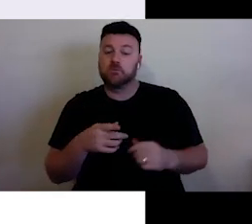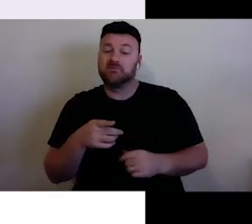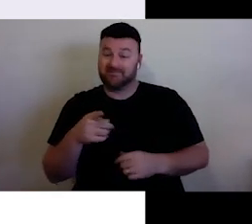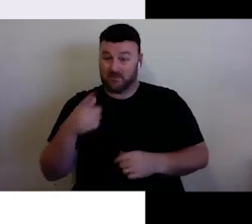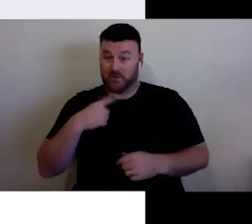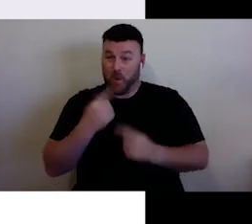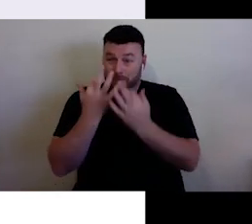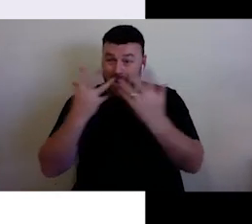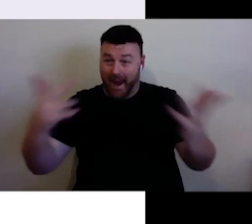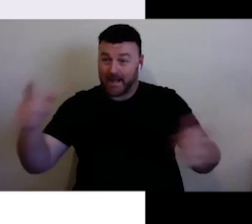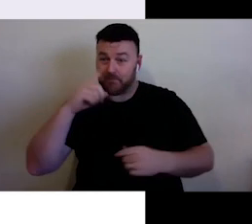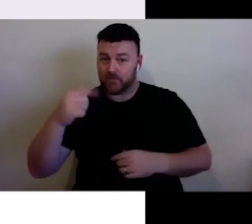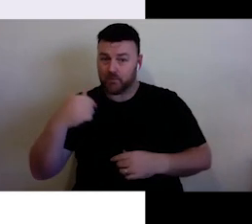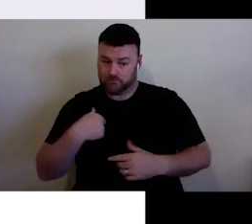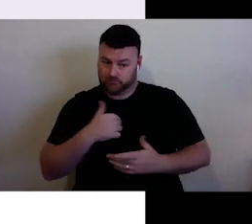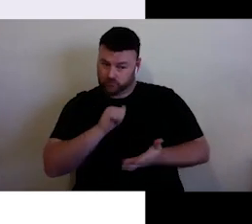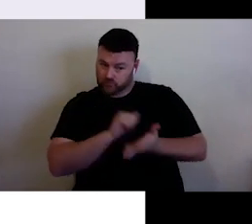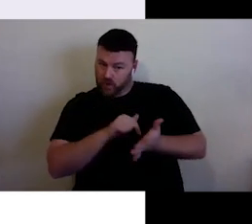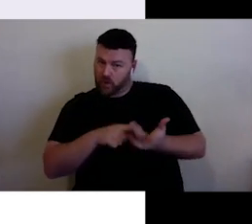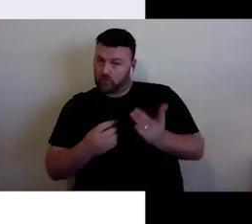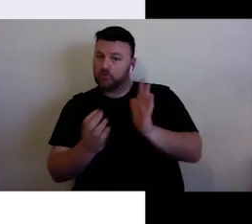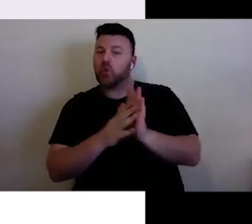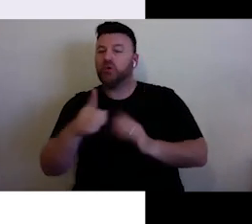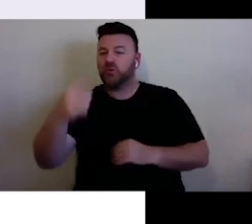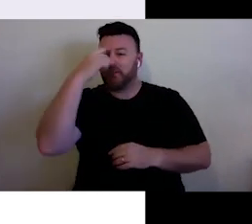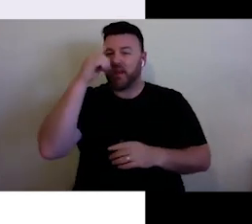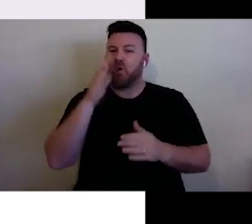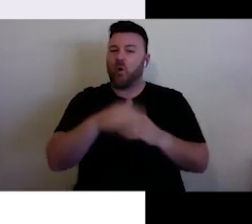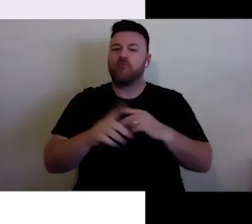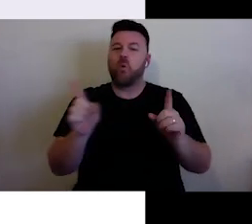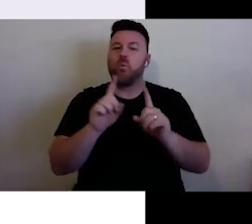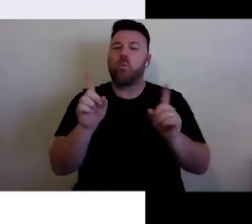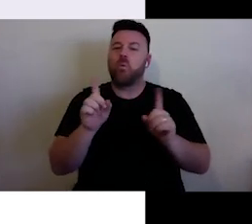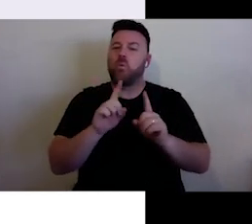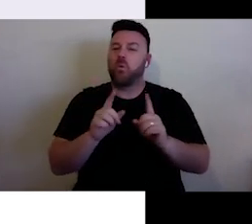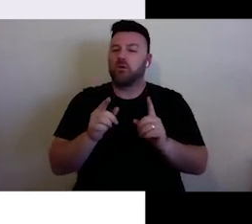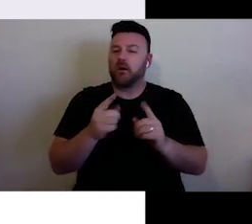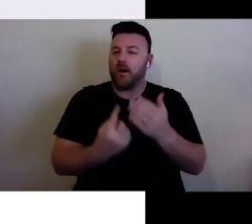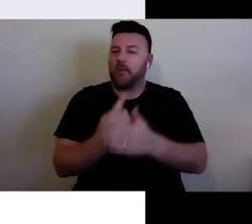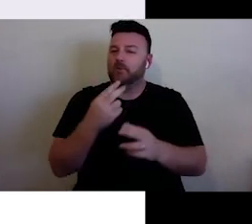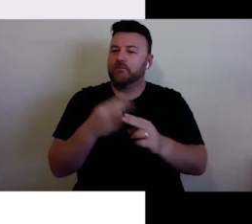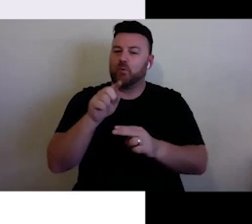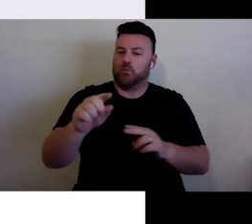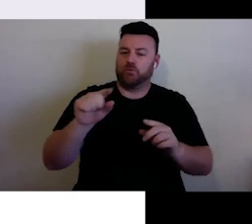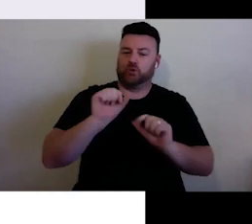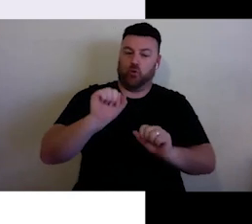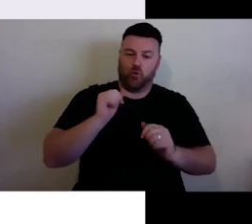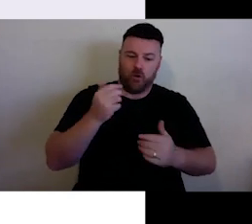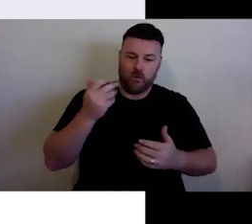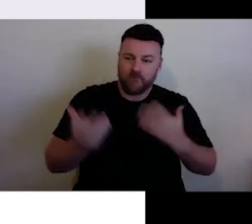dissemination. The question there is - have you considered the impact? If they know, they're not going to put their most important work or their